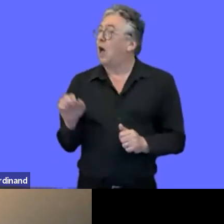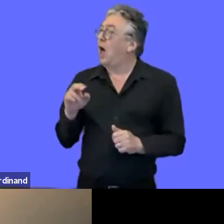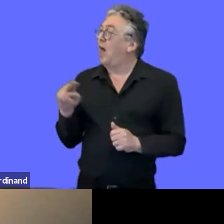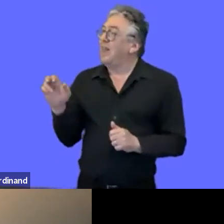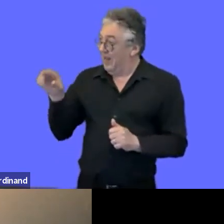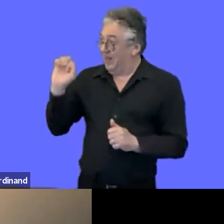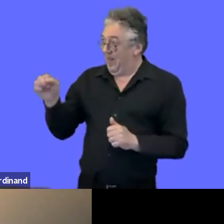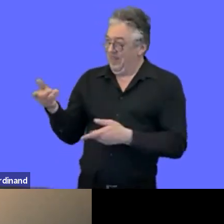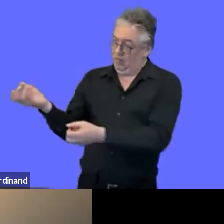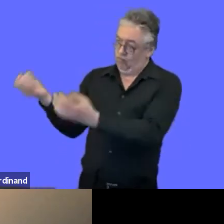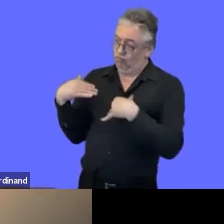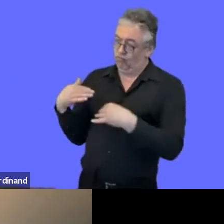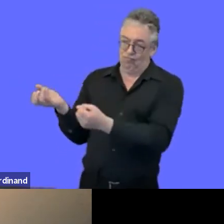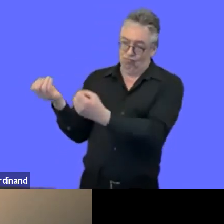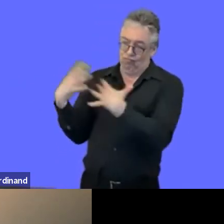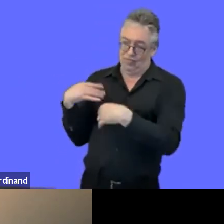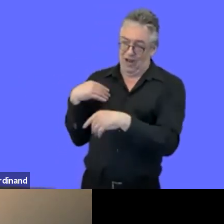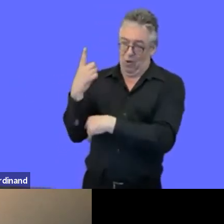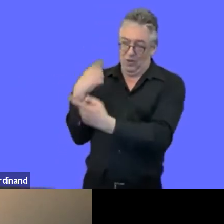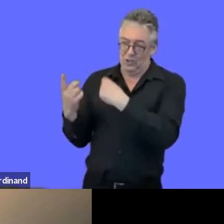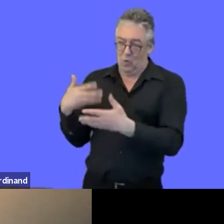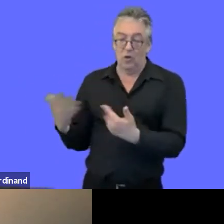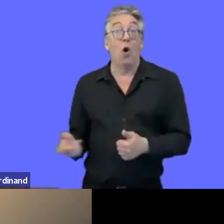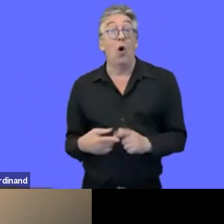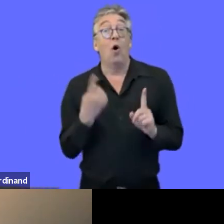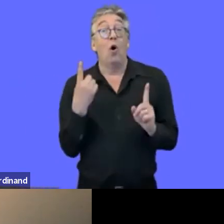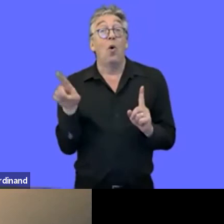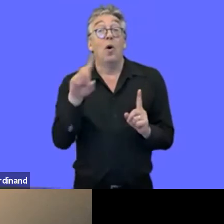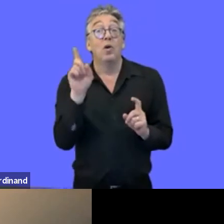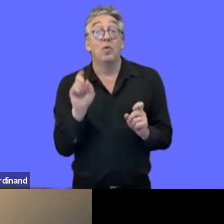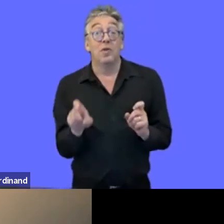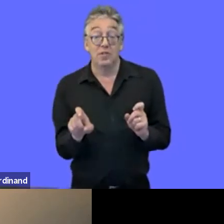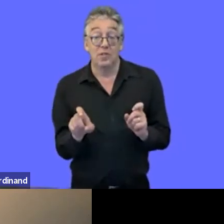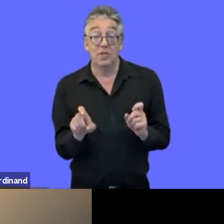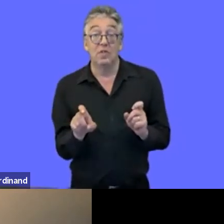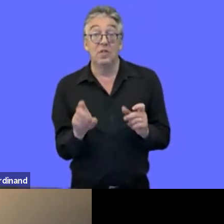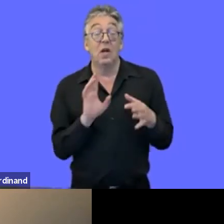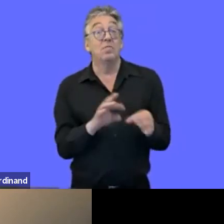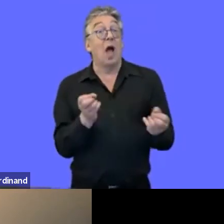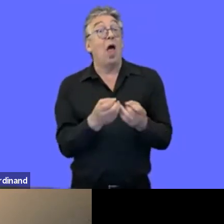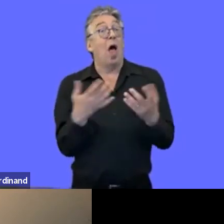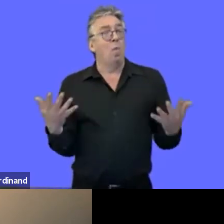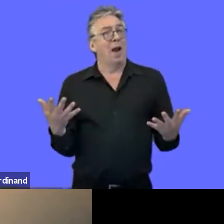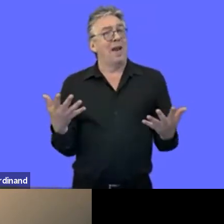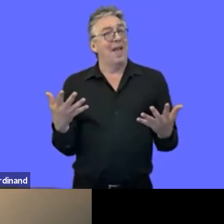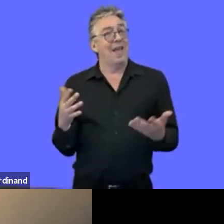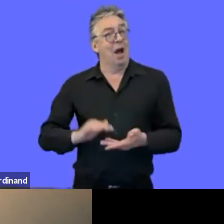Yes. One question was about the number of the pending cases before the CRPD committee.